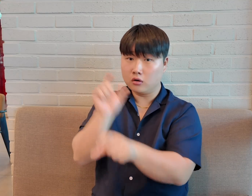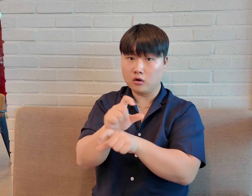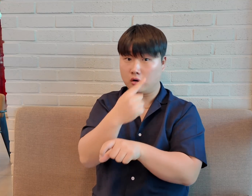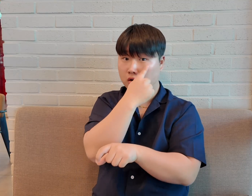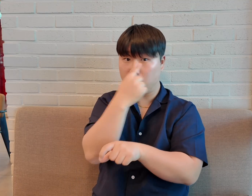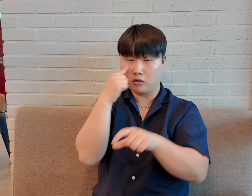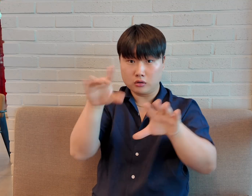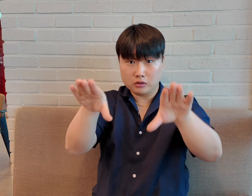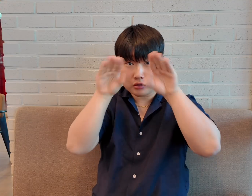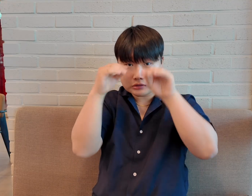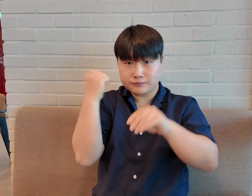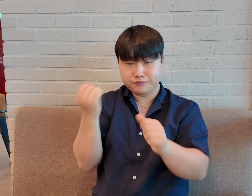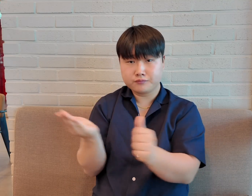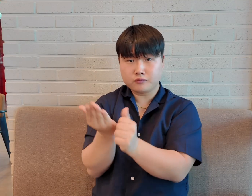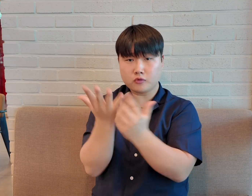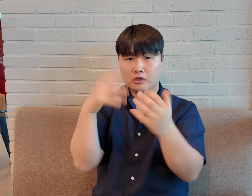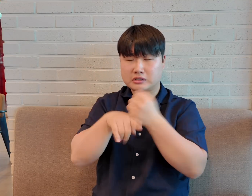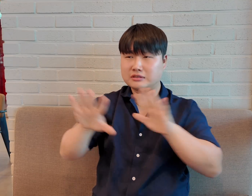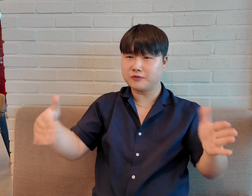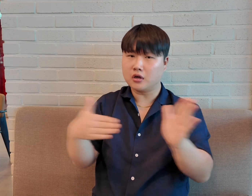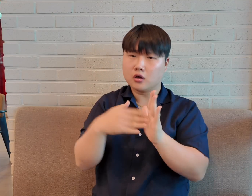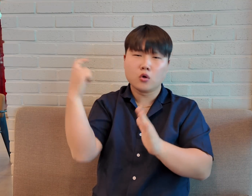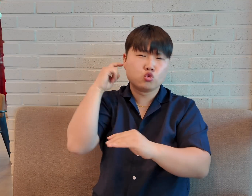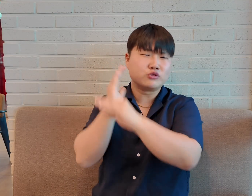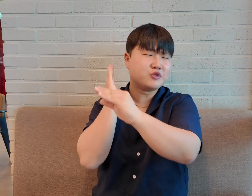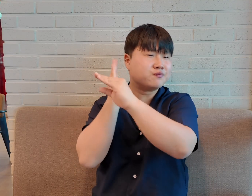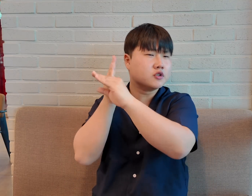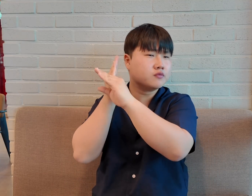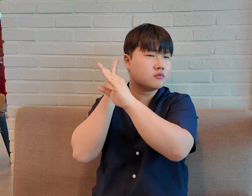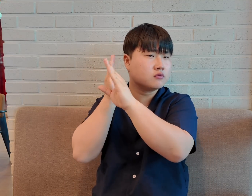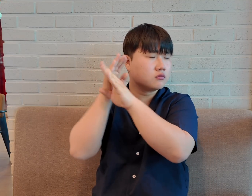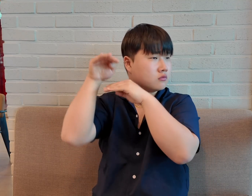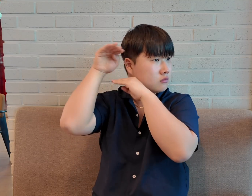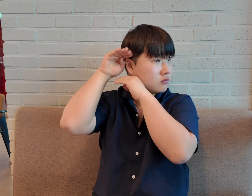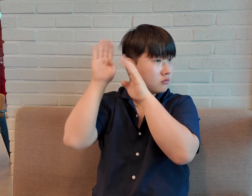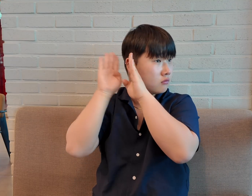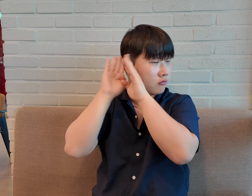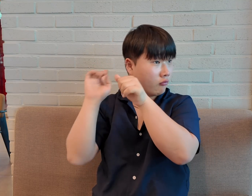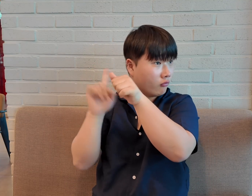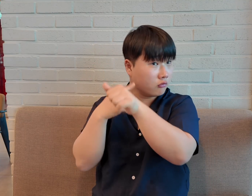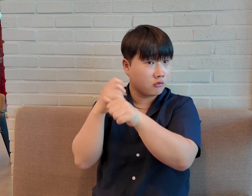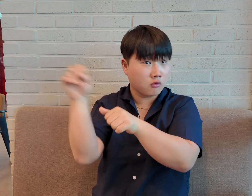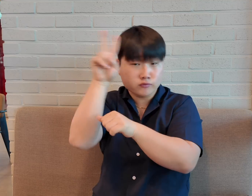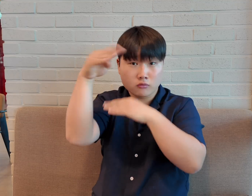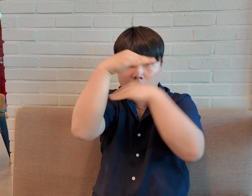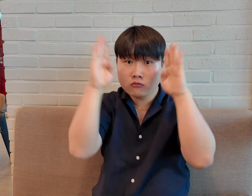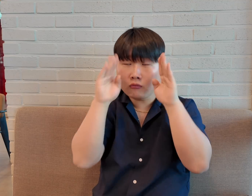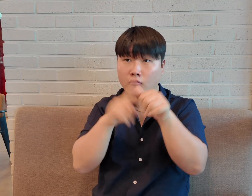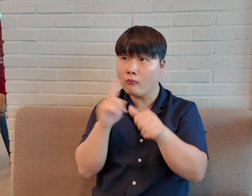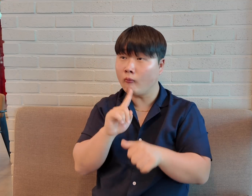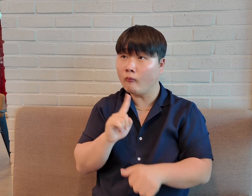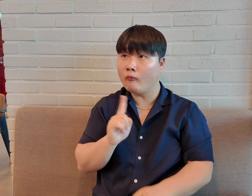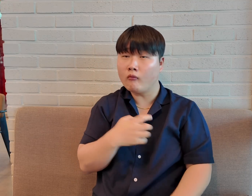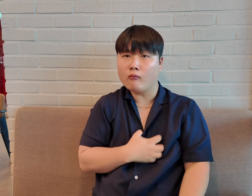Obviously, before visual abilities developed, they lived in an environment centered on auditory abilities, so they suddenly understand with a focus on sight?